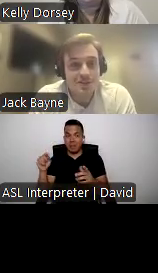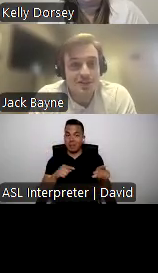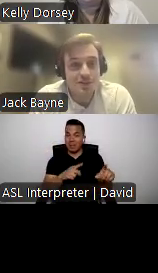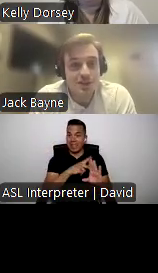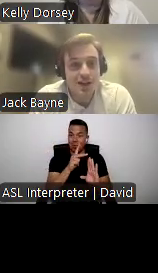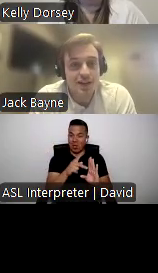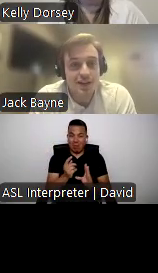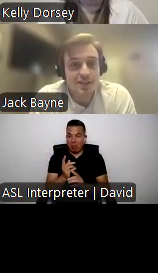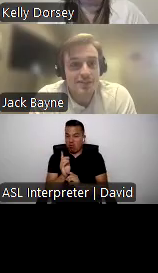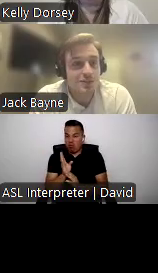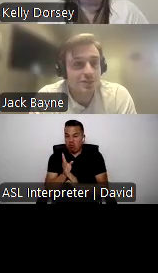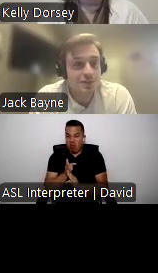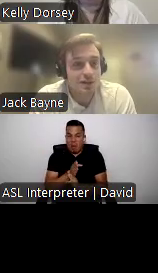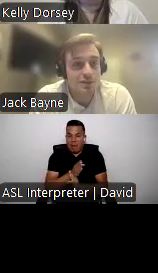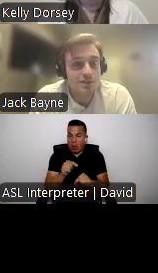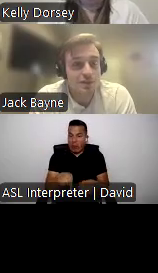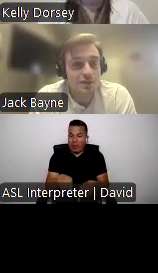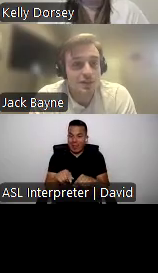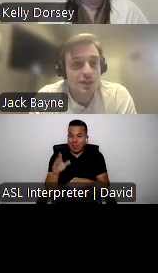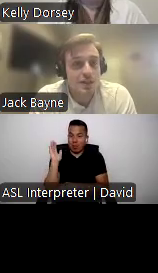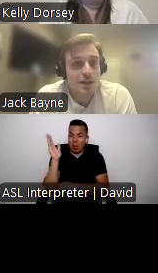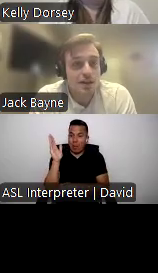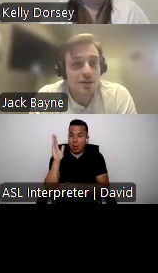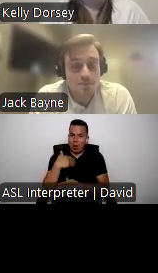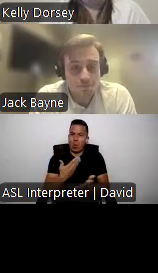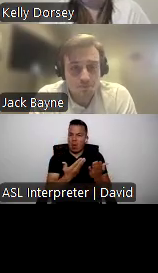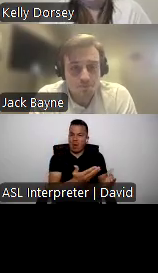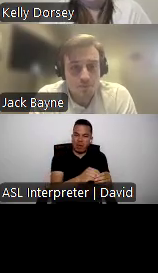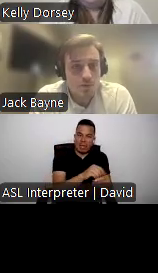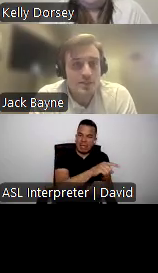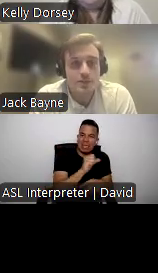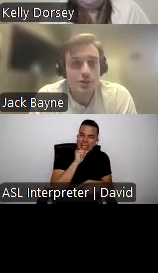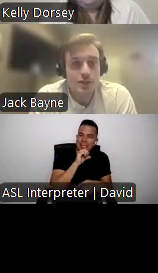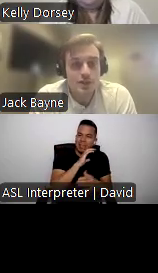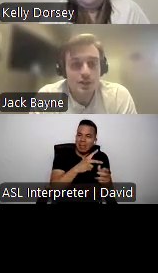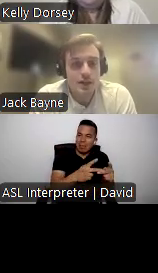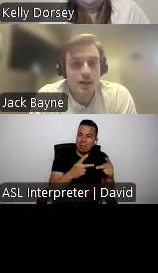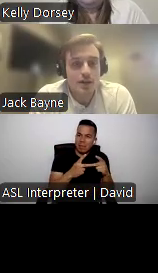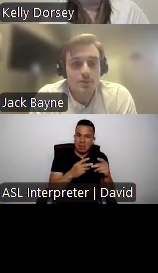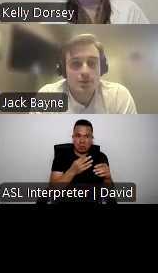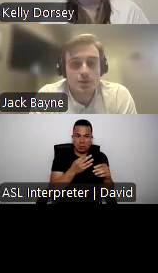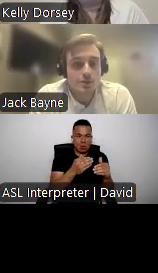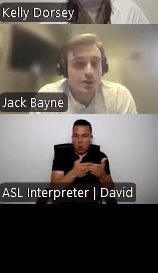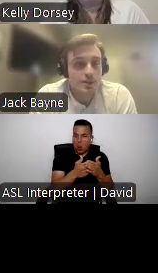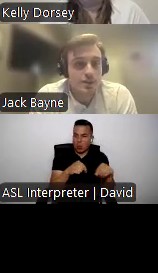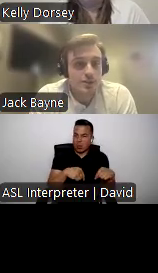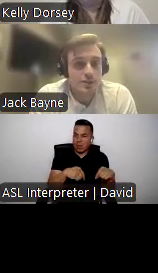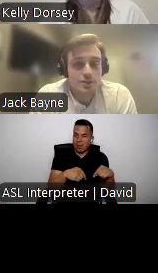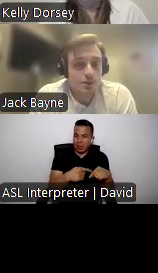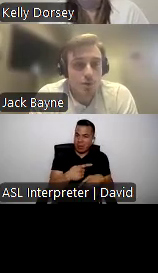we delivered at a senior living facility right down the street. So it's not just, you know,